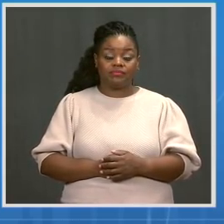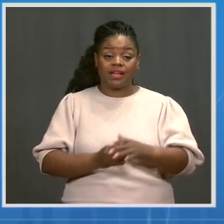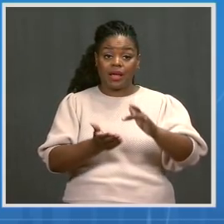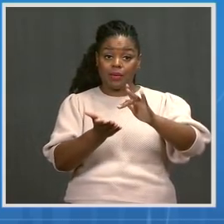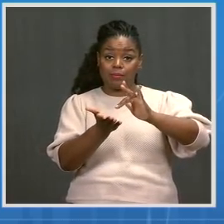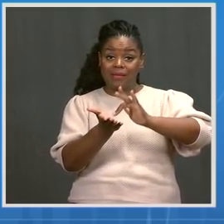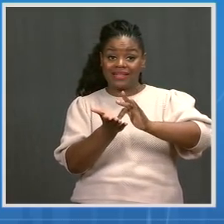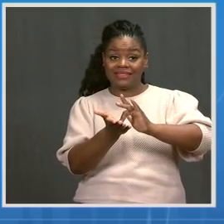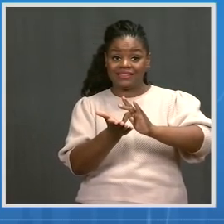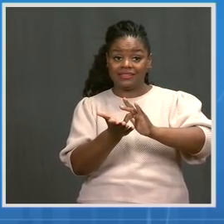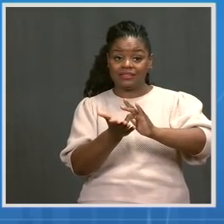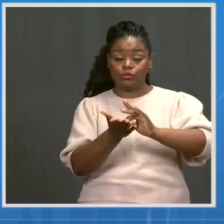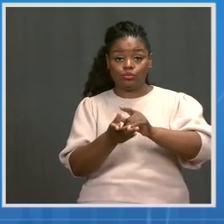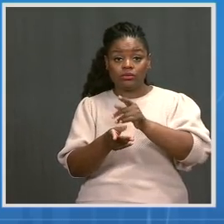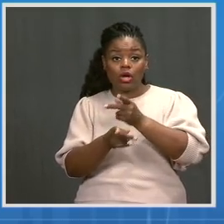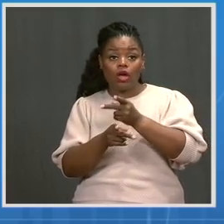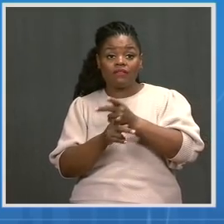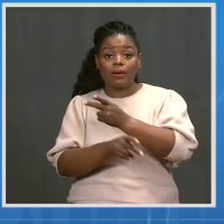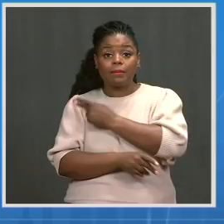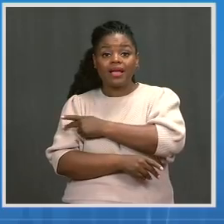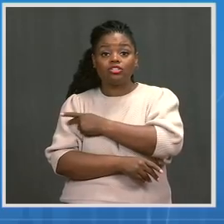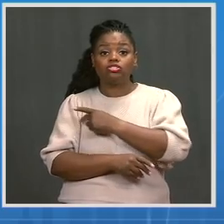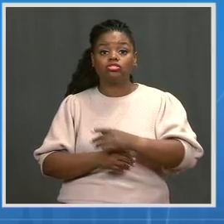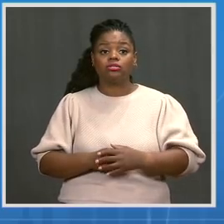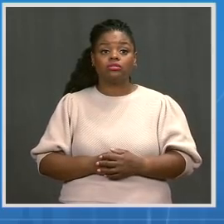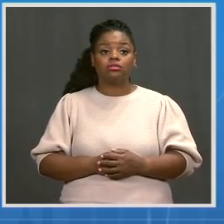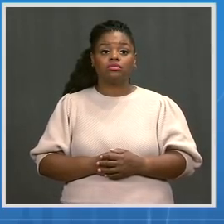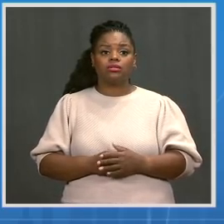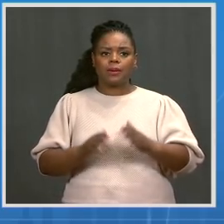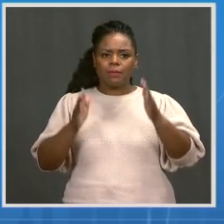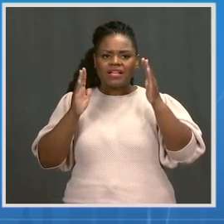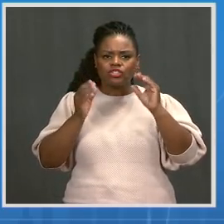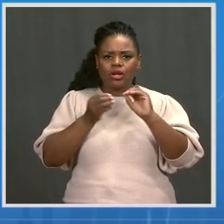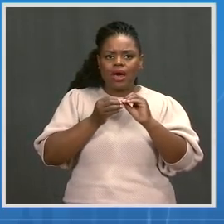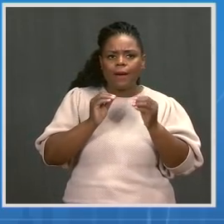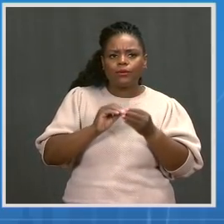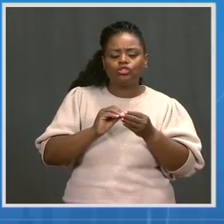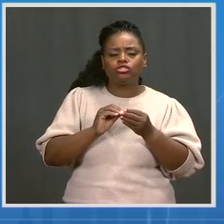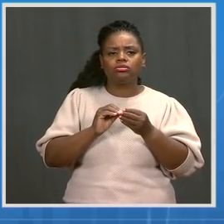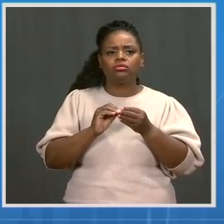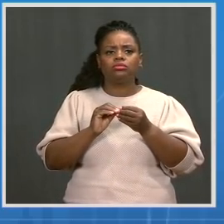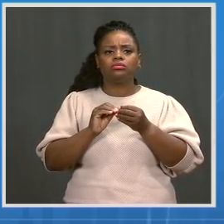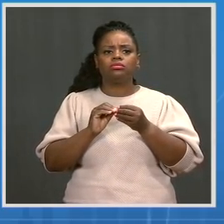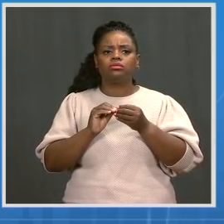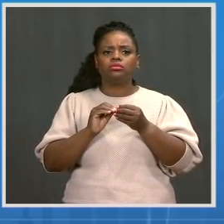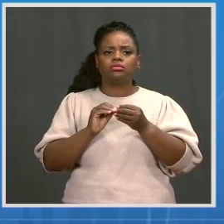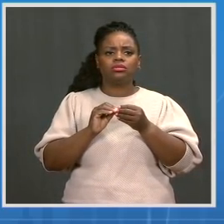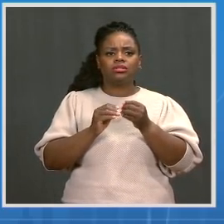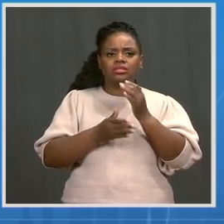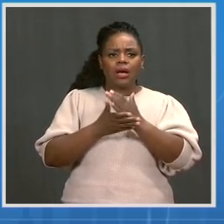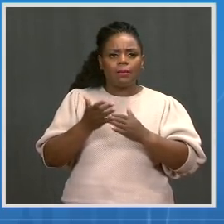you know, you pay attention to numbers -- like values and other numbers that are important -- but the most important thing at the end of the day is: